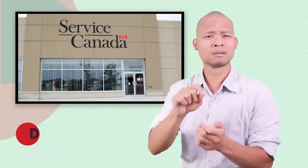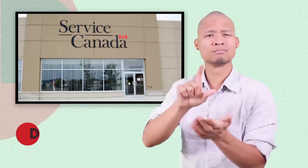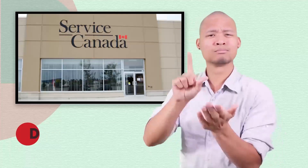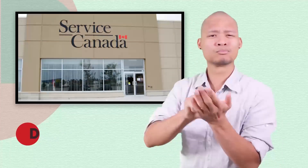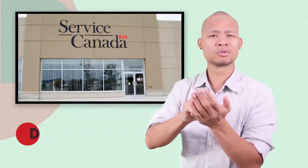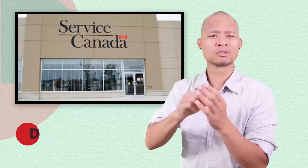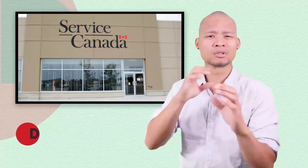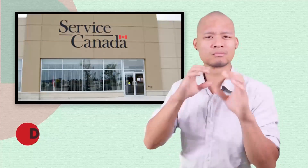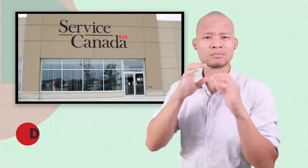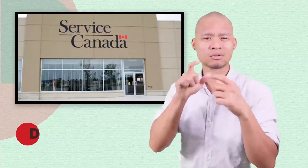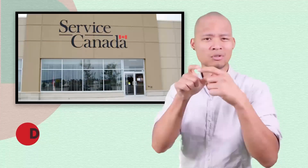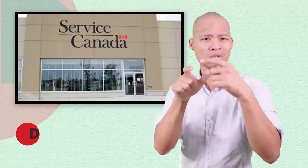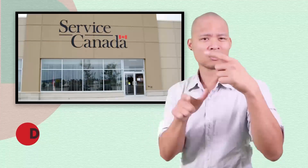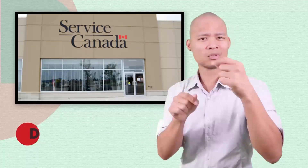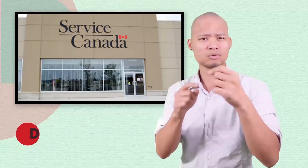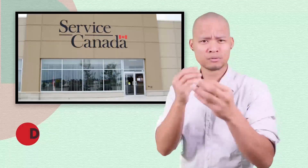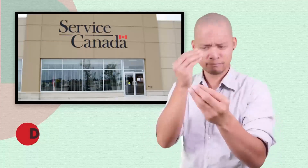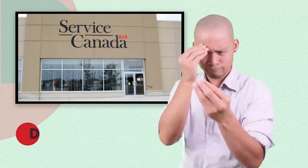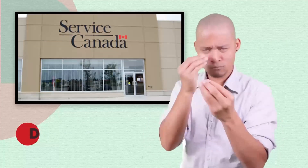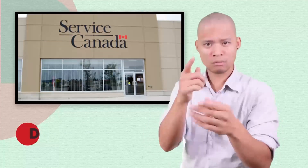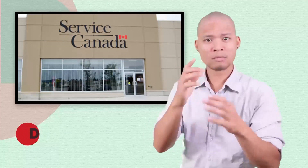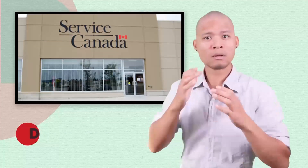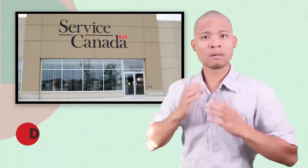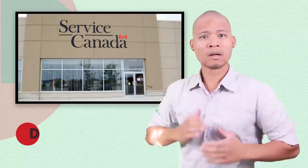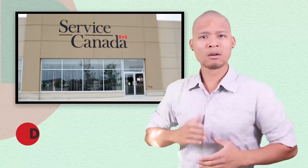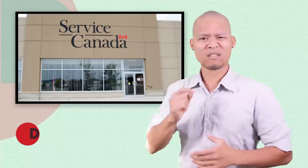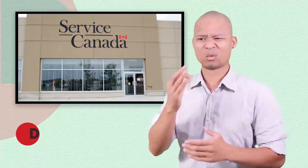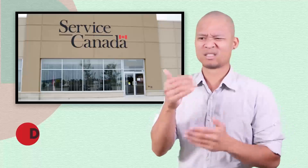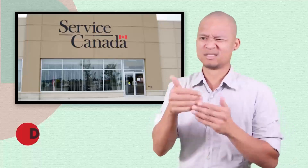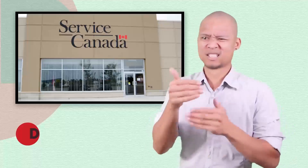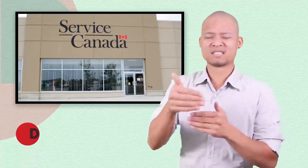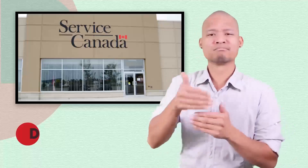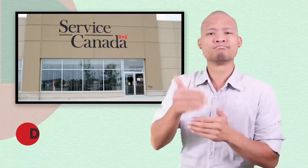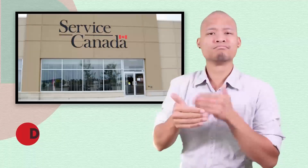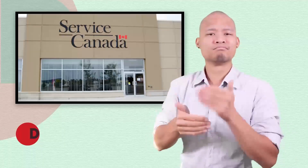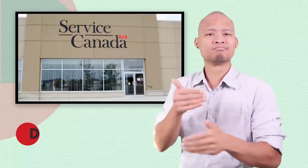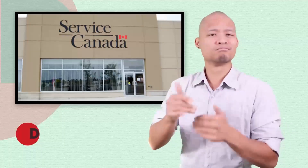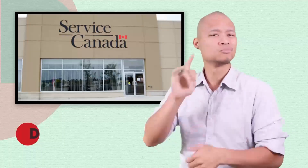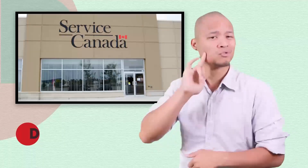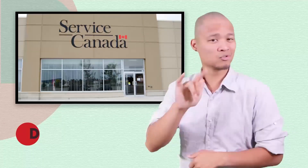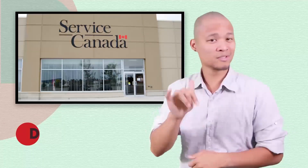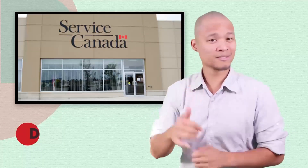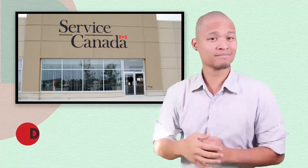and printed communication cards to inform the client of next steps.